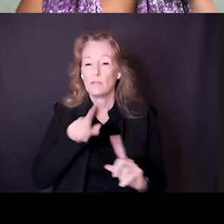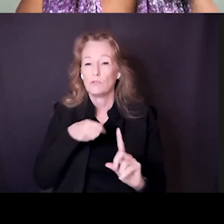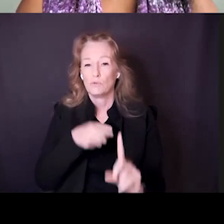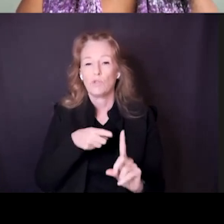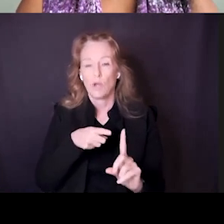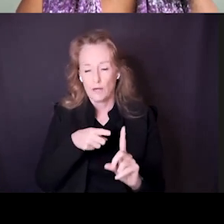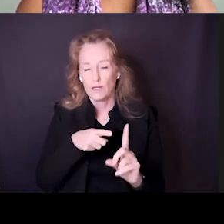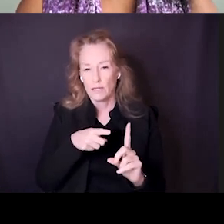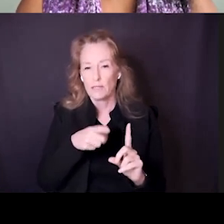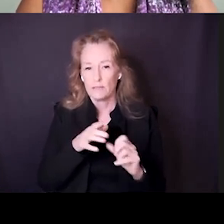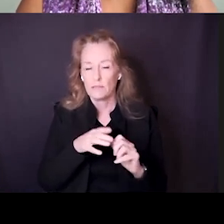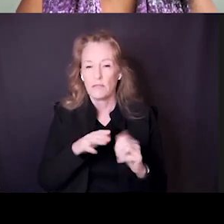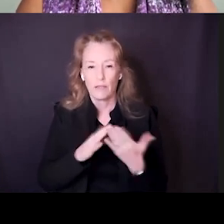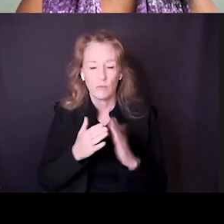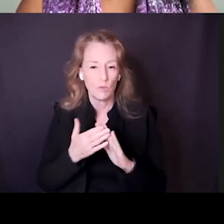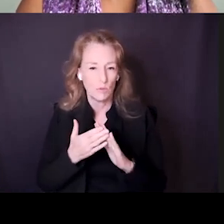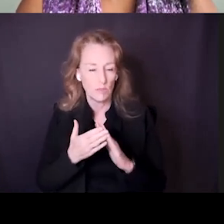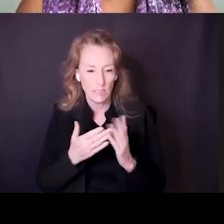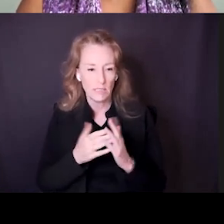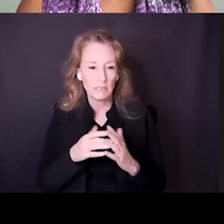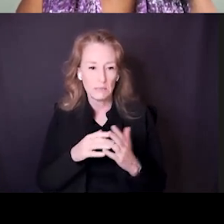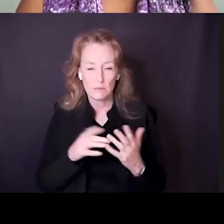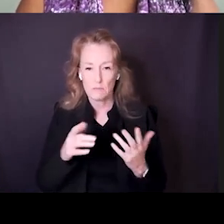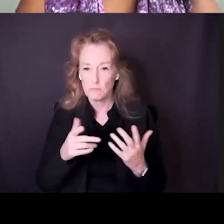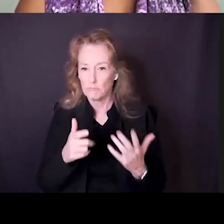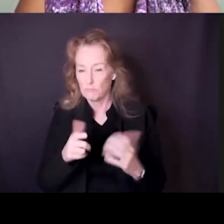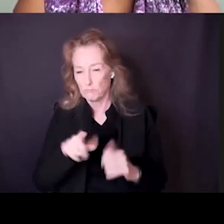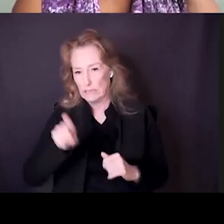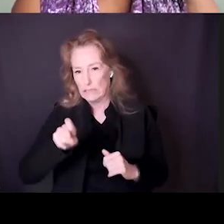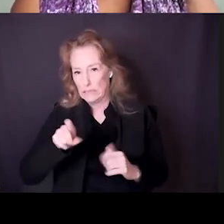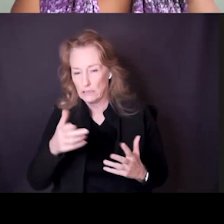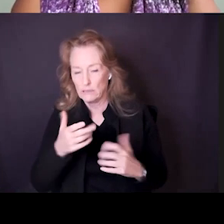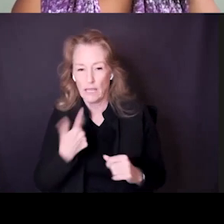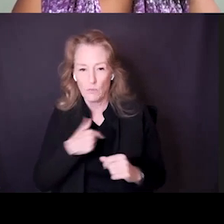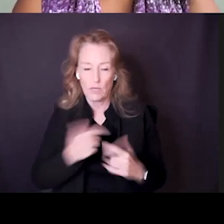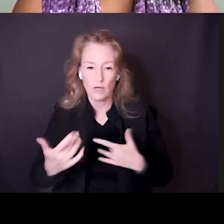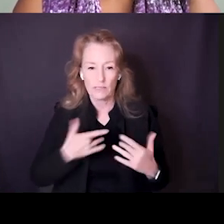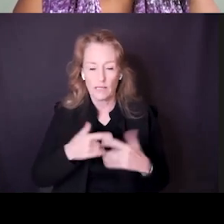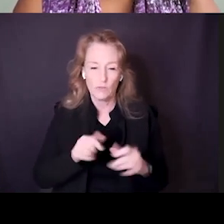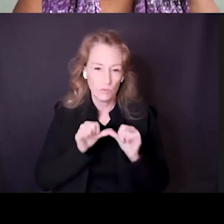WE ARE EXCITED TO WORK WITH THIS AND THIS IS A CATALYST FOR MANY